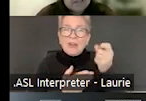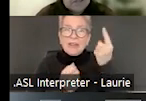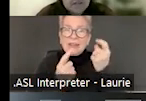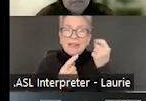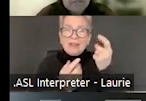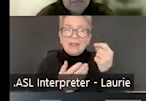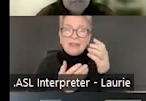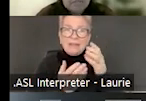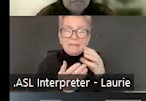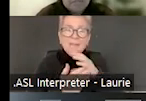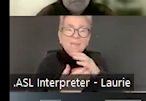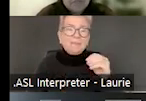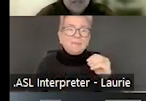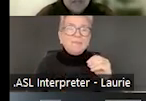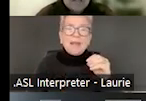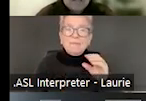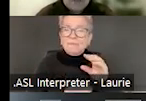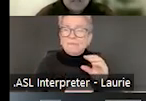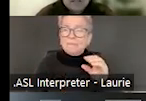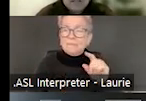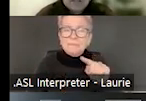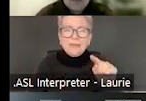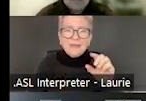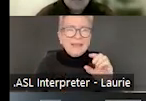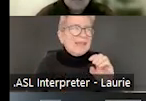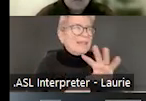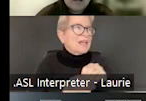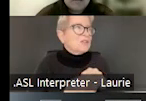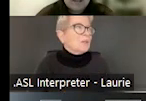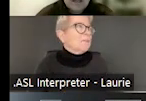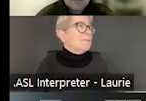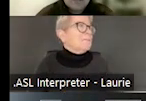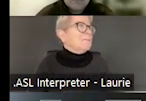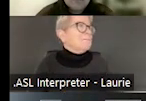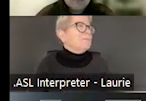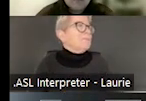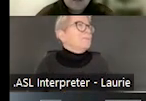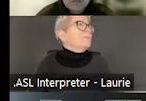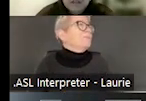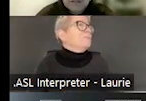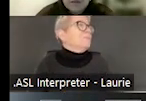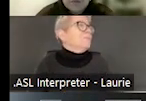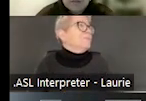engagement. This meeting is being recorded and should be available in the next couple